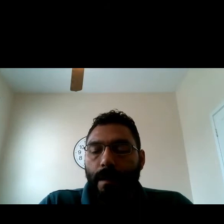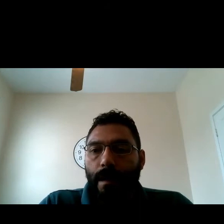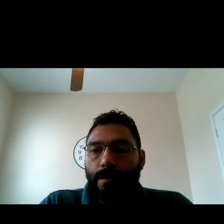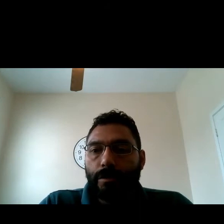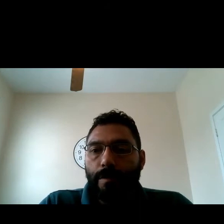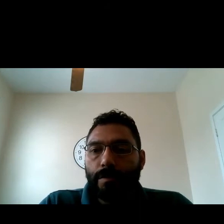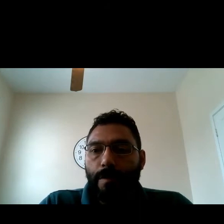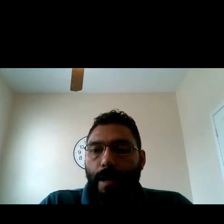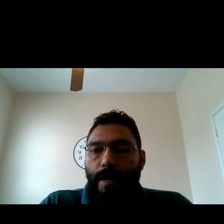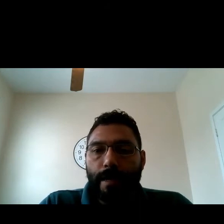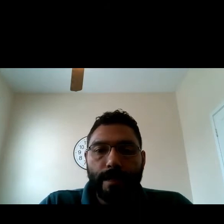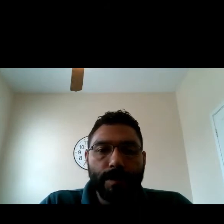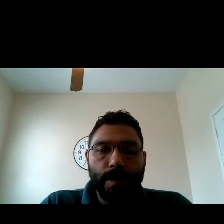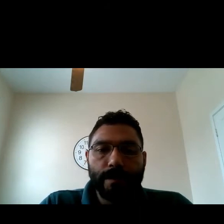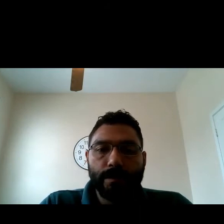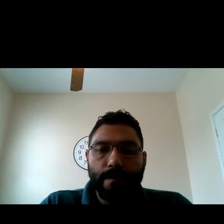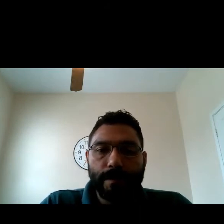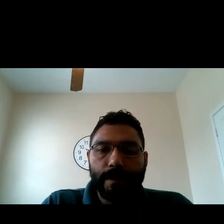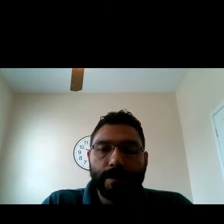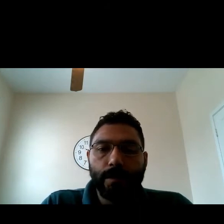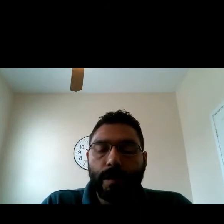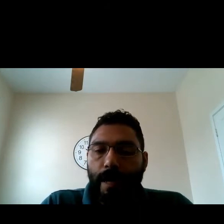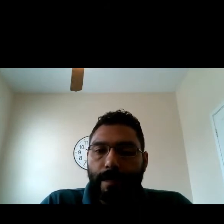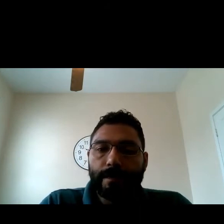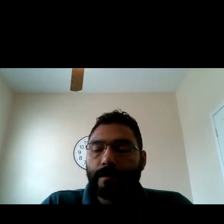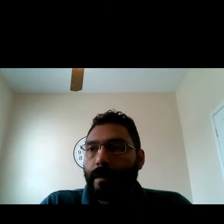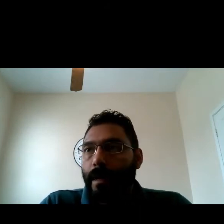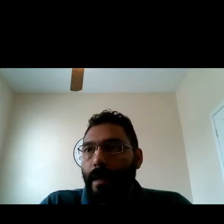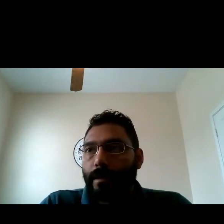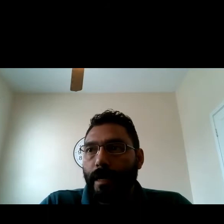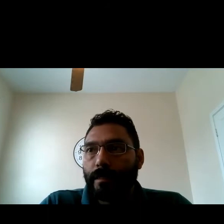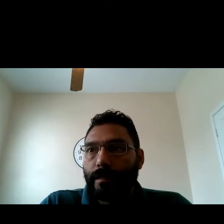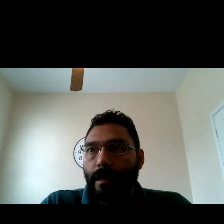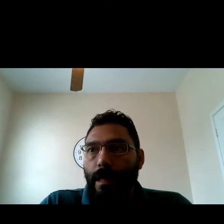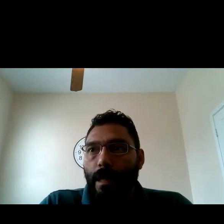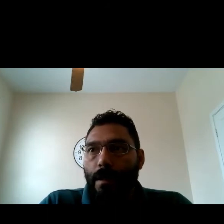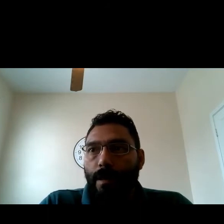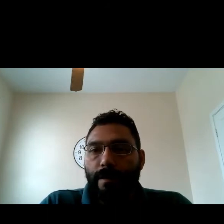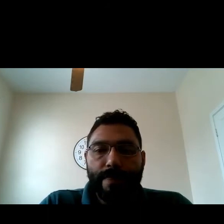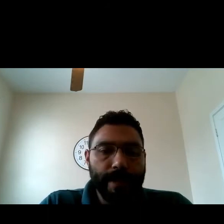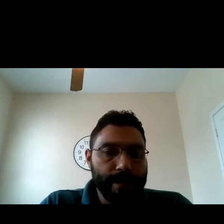they're supposed to provide individualized services to clients and that's one of the things